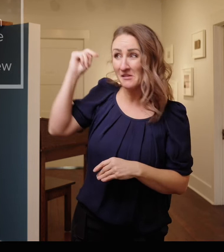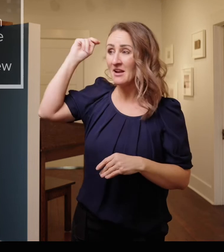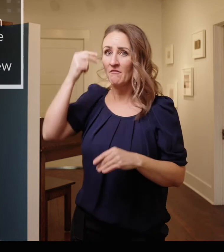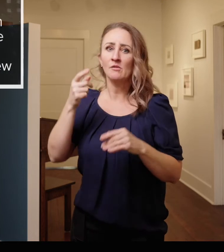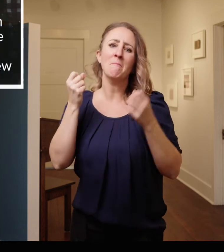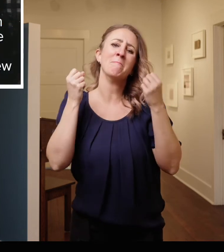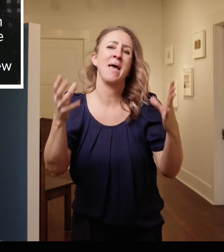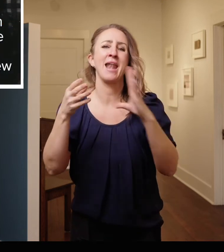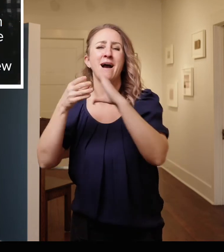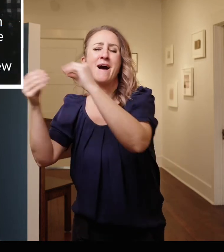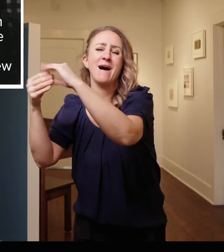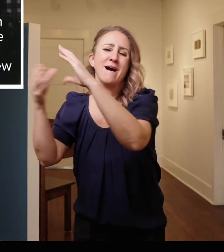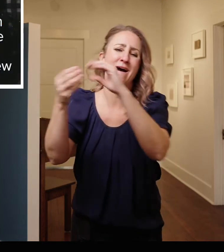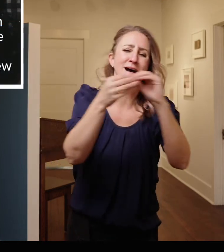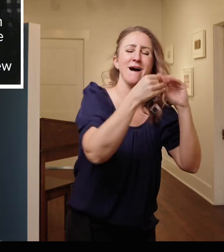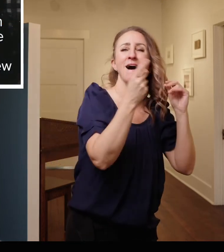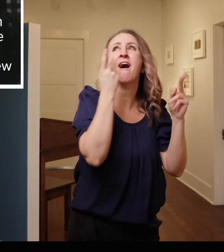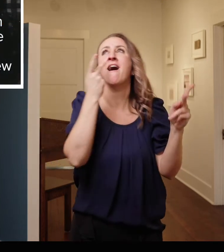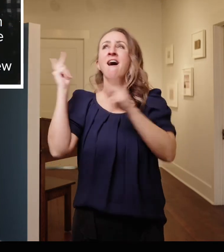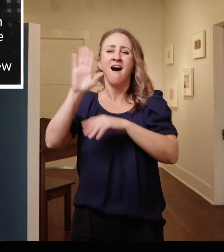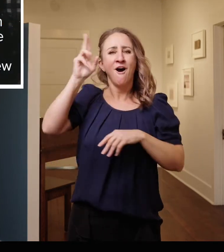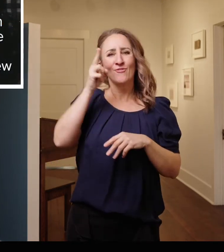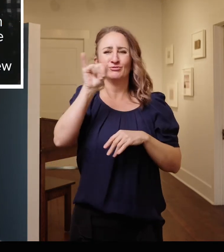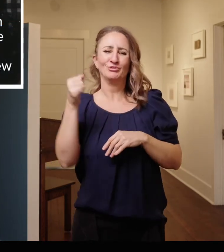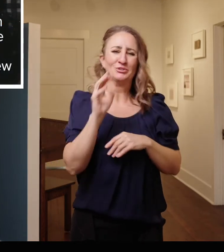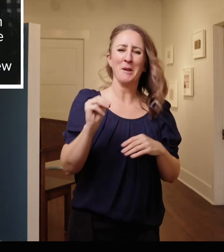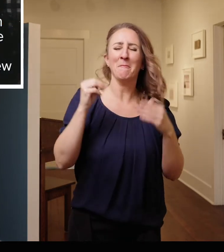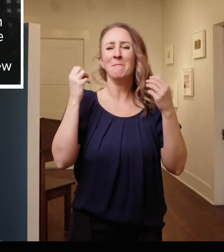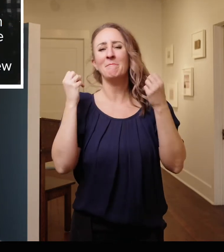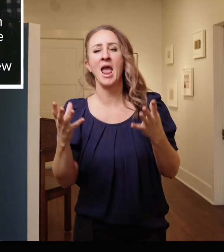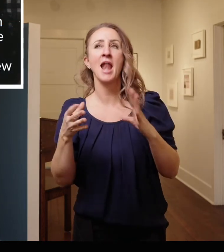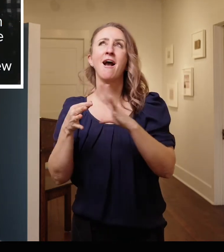His nieces and nephews have many delightful childhood stories of their Uncle Jim.